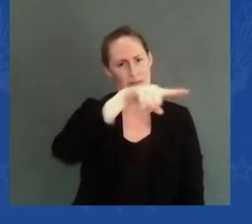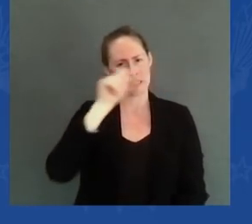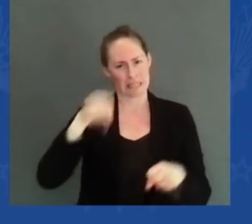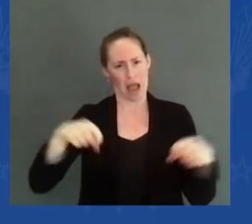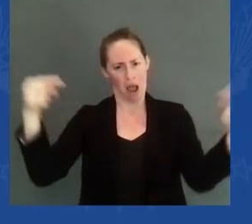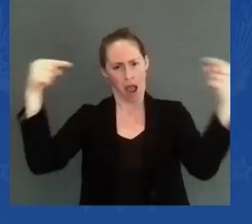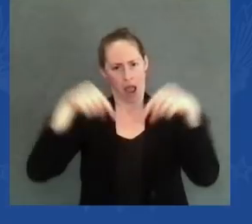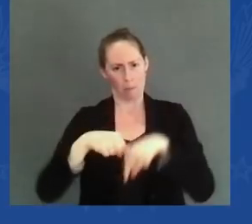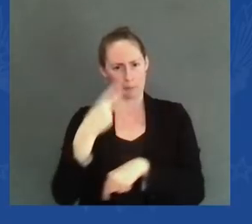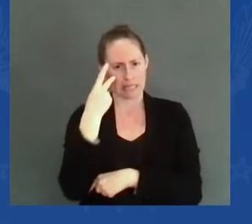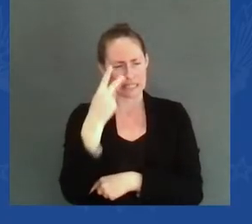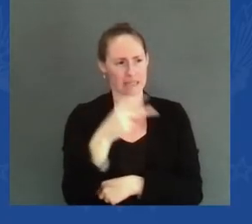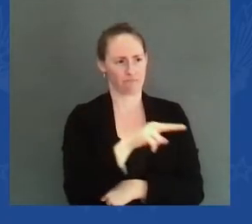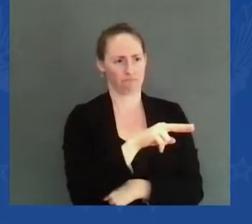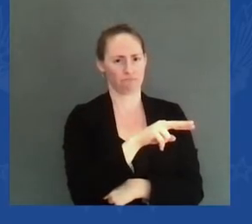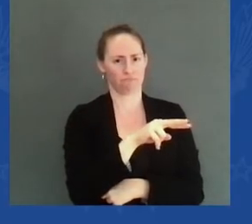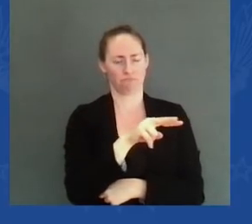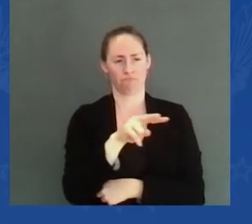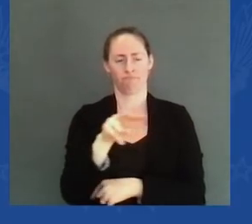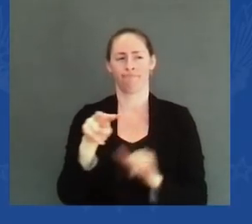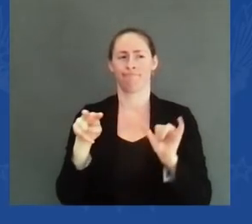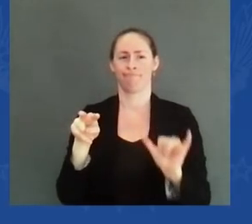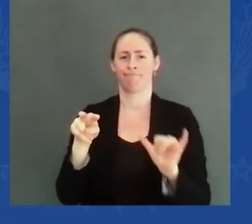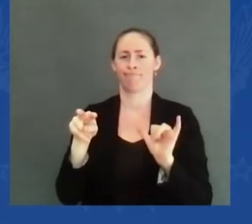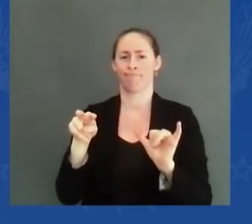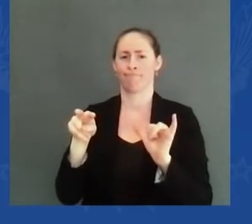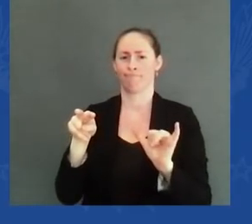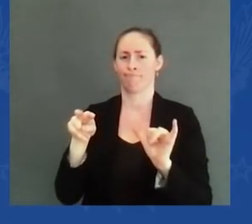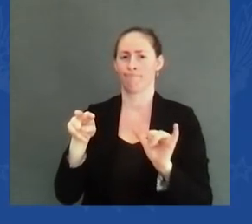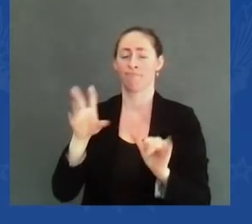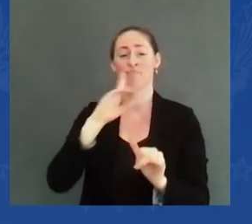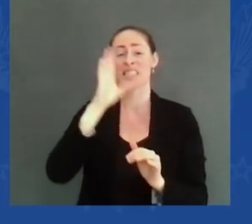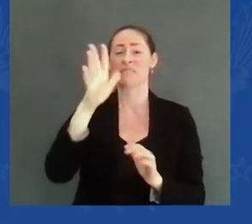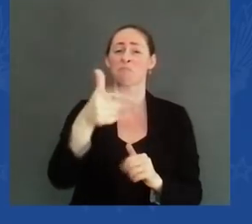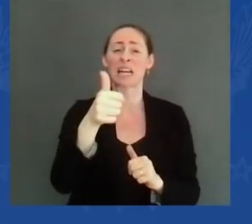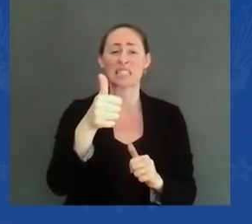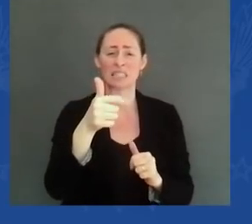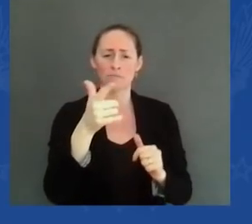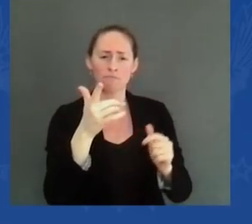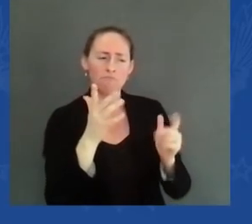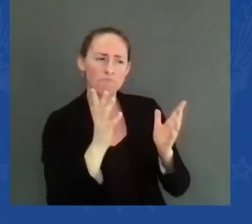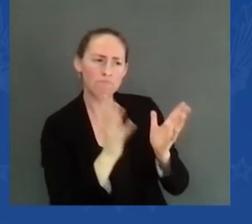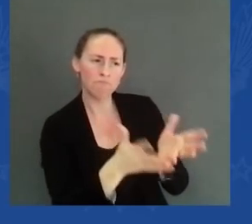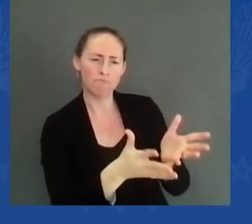Just talk to them. None of them were shouting or complaining.